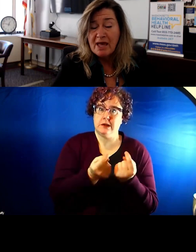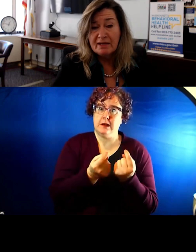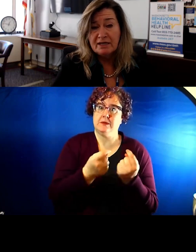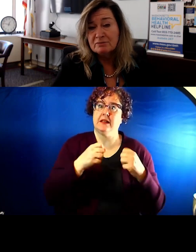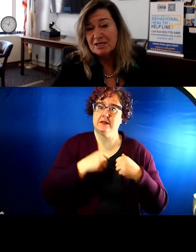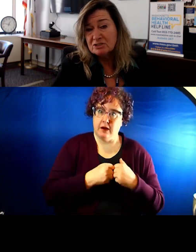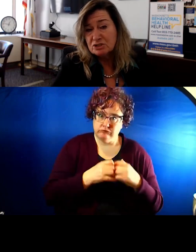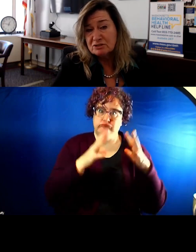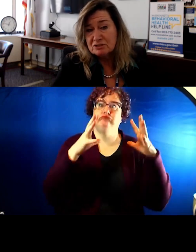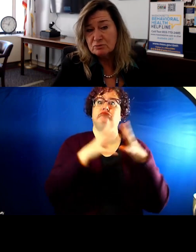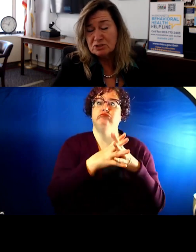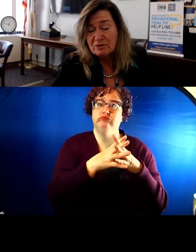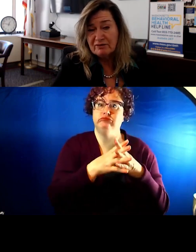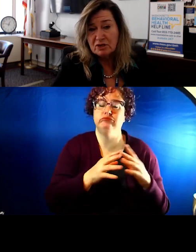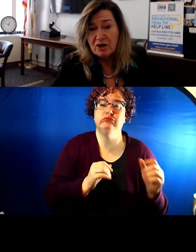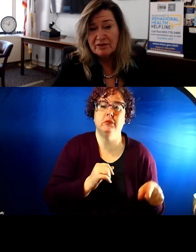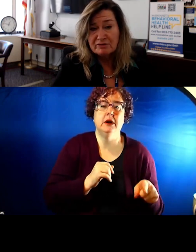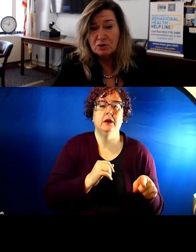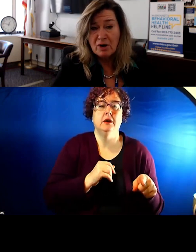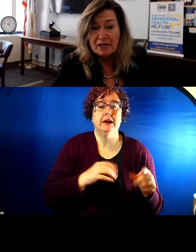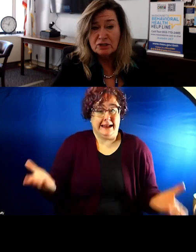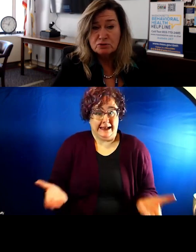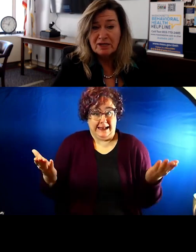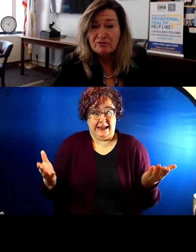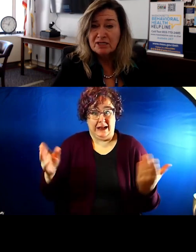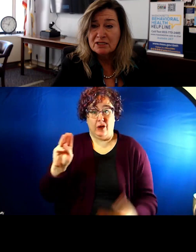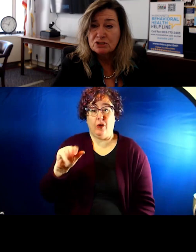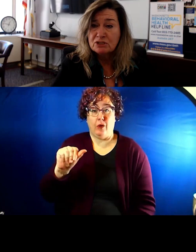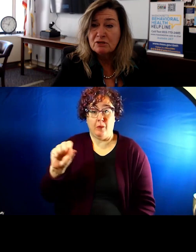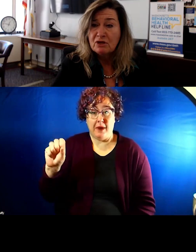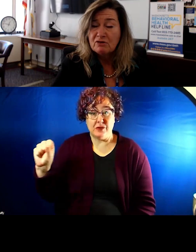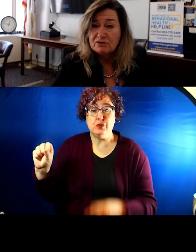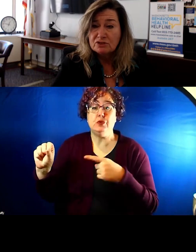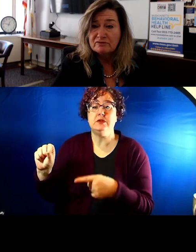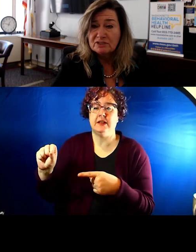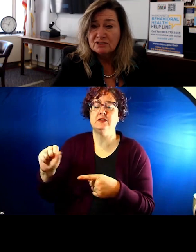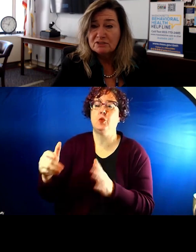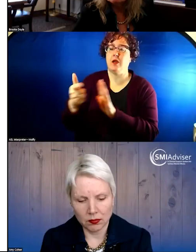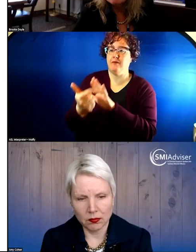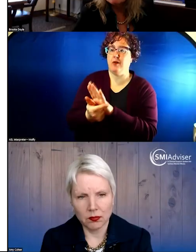IN MASSACHUSETTS WE HAVE A LAW THAT REQUIRES RATE REGULATION FOR